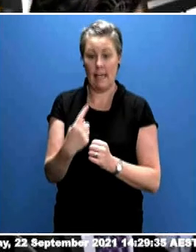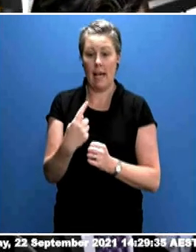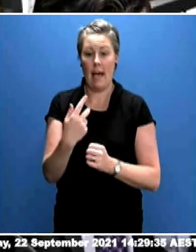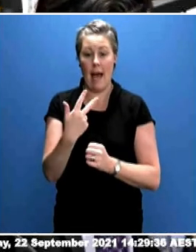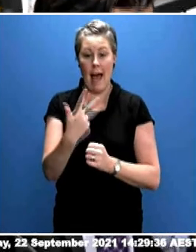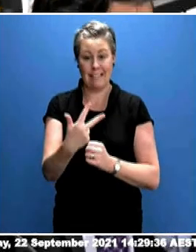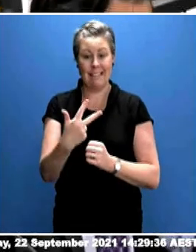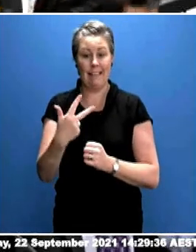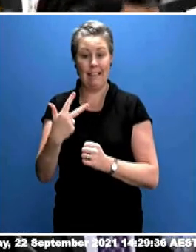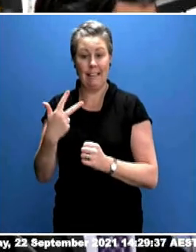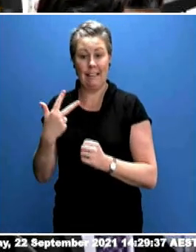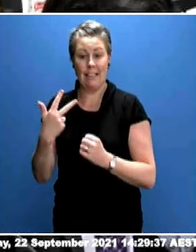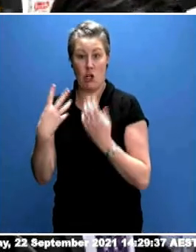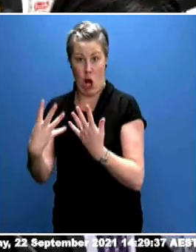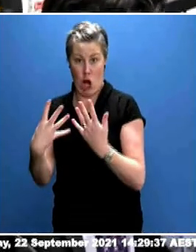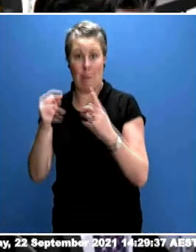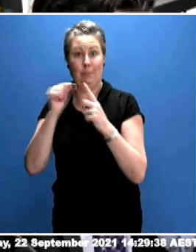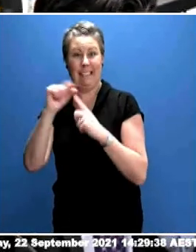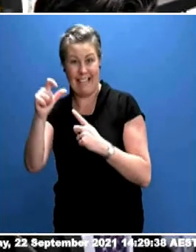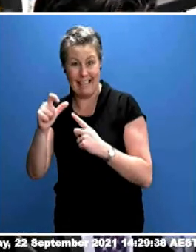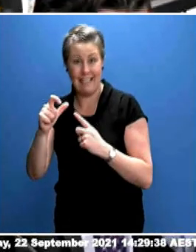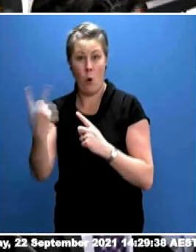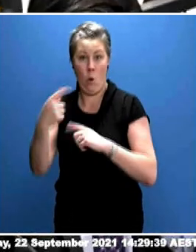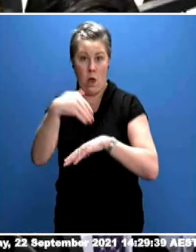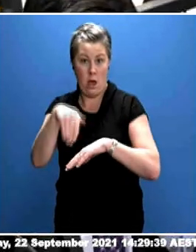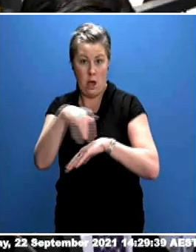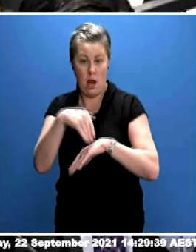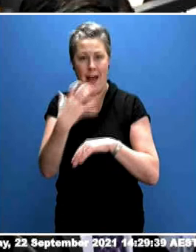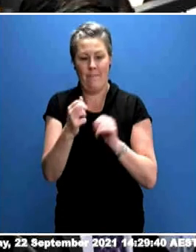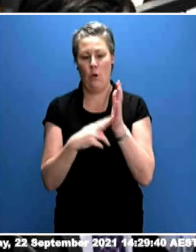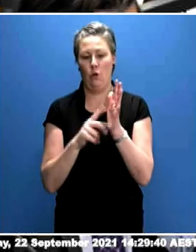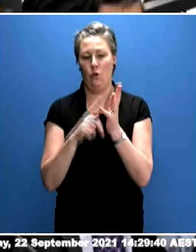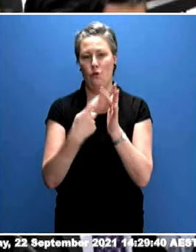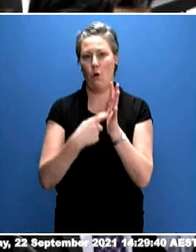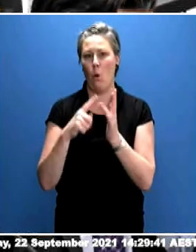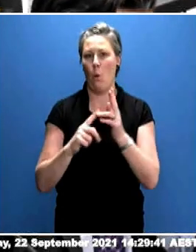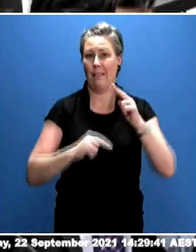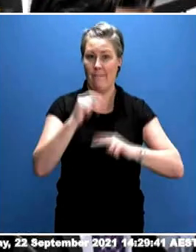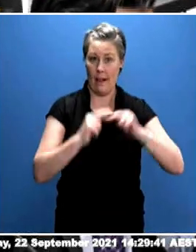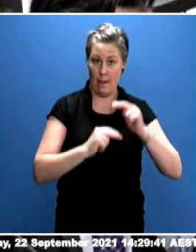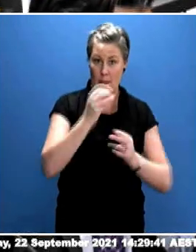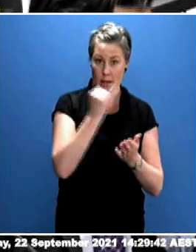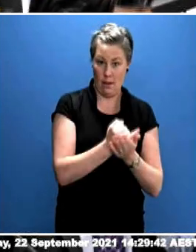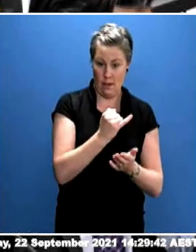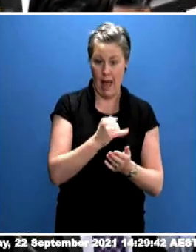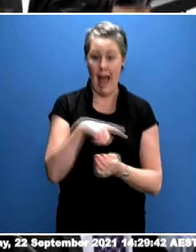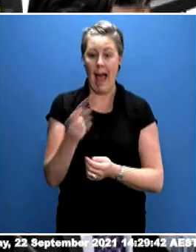neurodevelopmental [disorder], and 36 per cent were diagnosed with [Foetal Alcohol Syndrome Disorder].